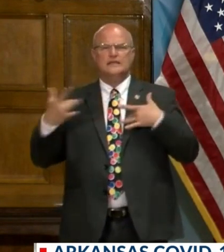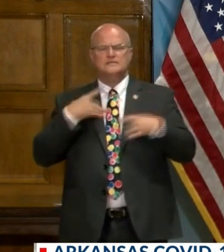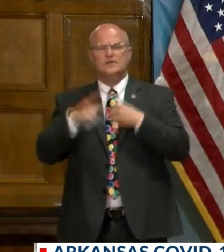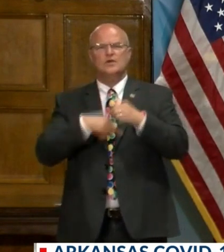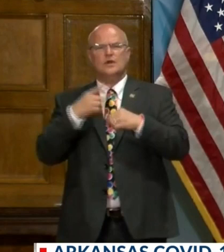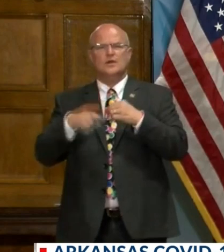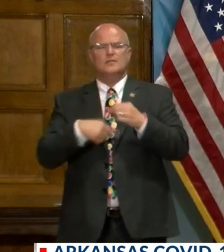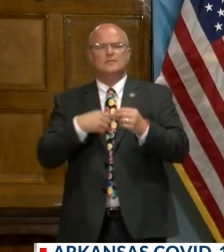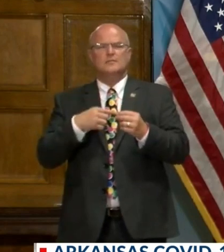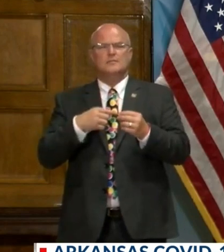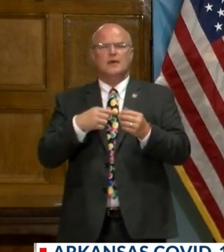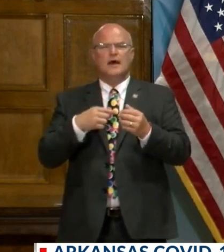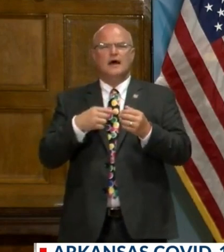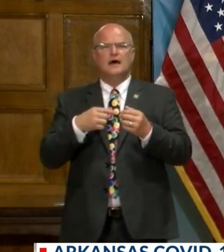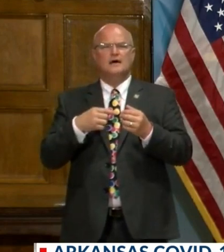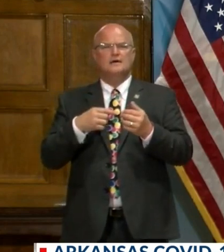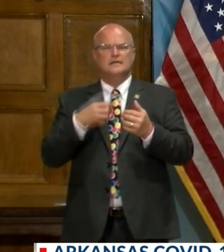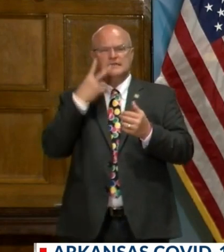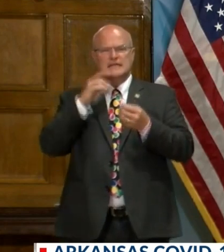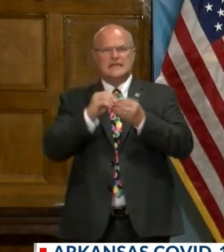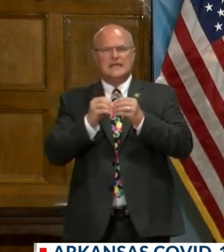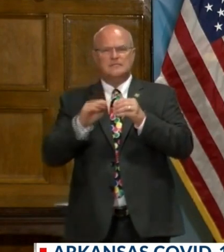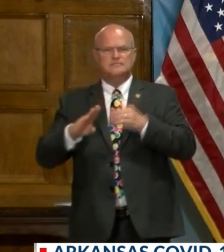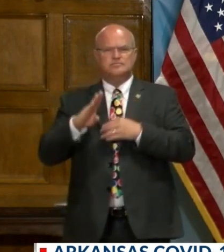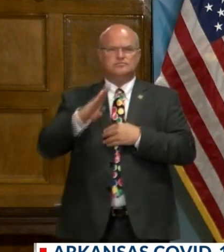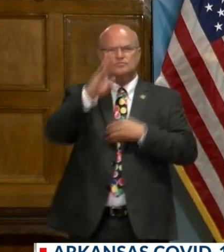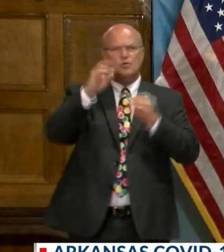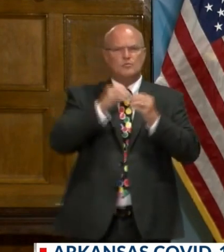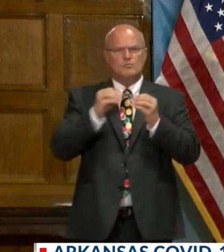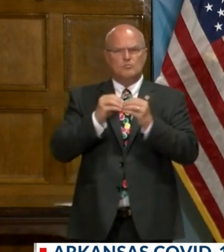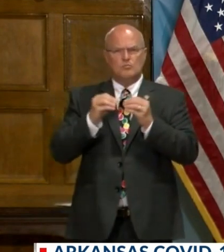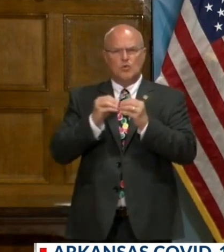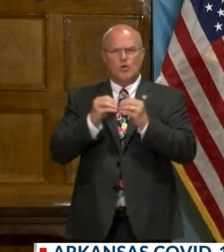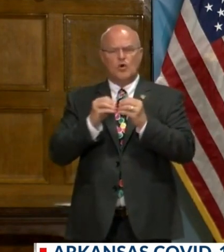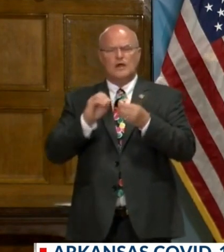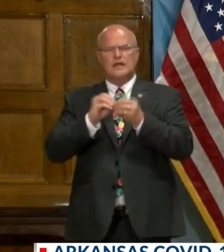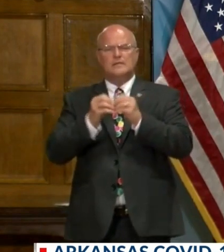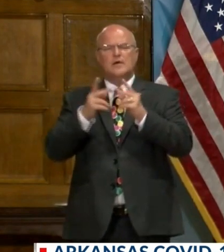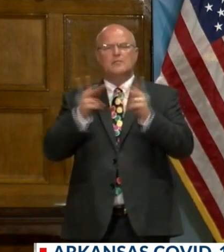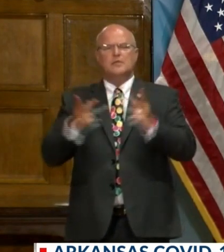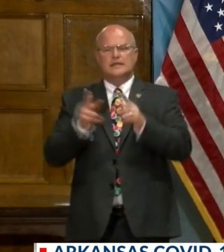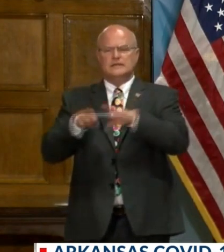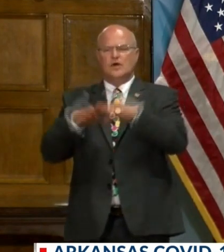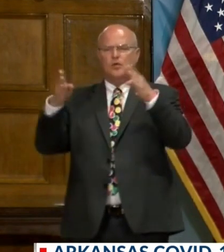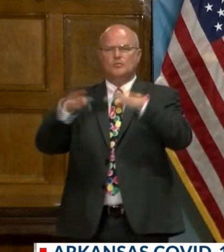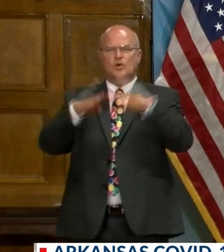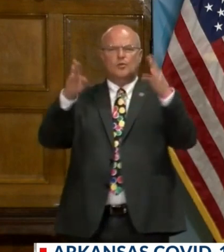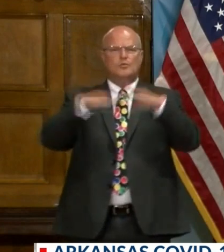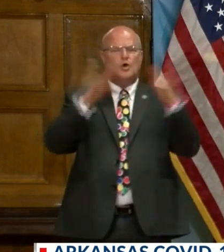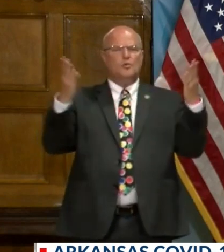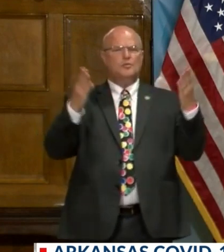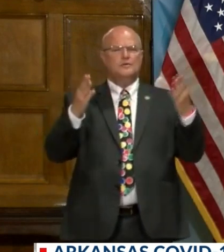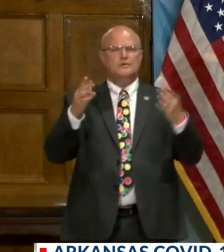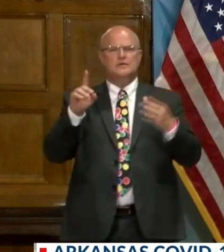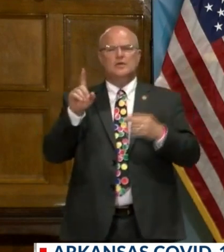GOVERNOR, THIS IS ANDREW. WANTED TO SEE WITH THE HOLIDAY WEEKEND HOW BIG OF A CONCERN DO